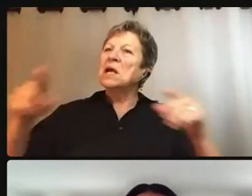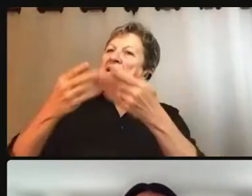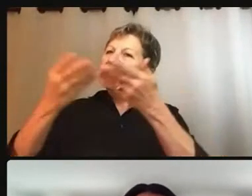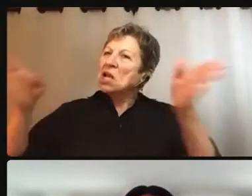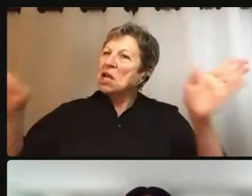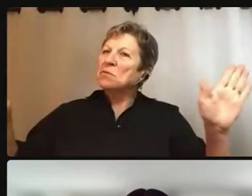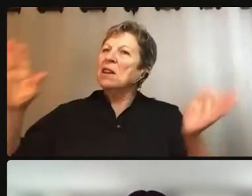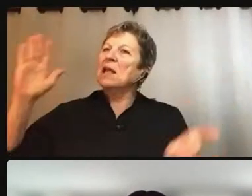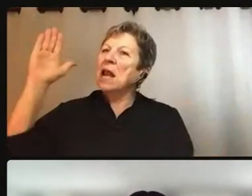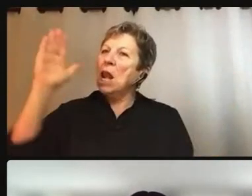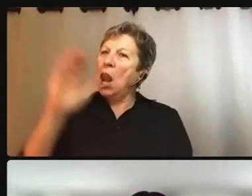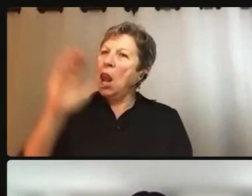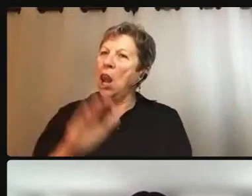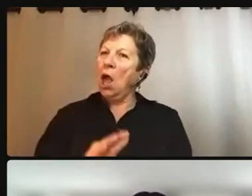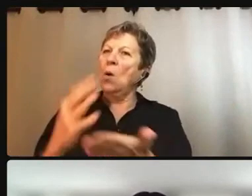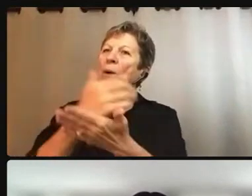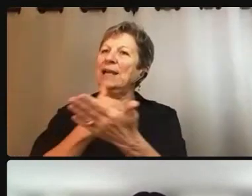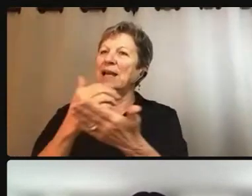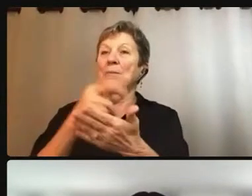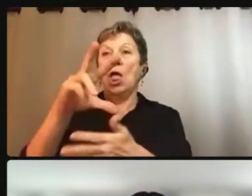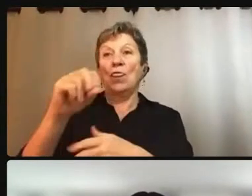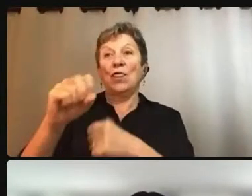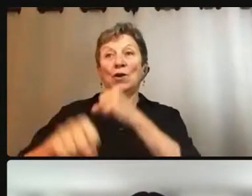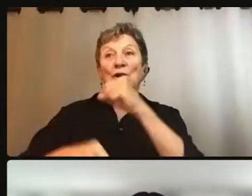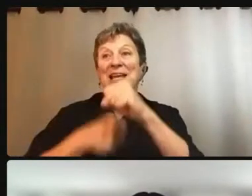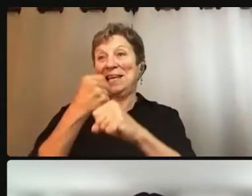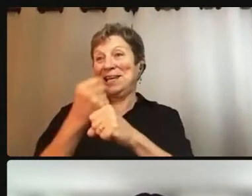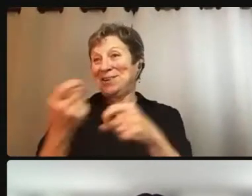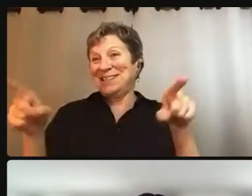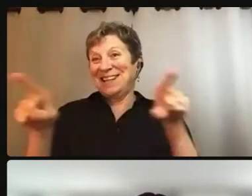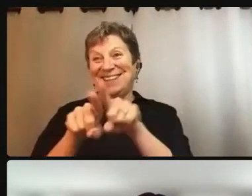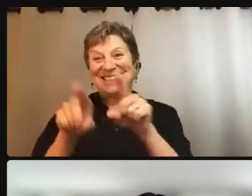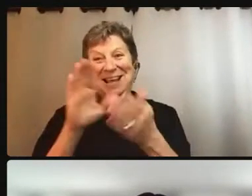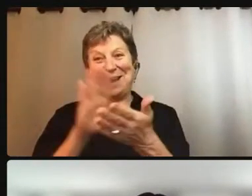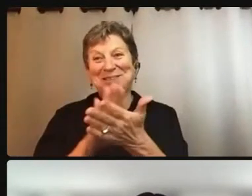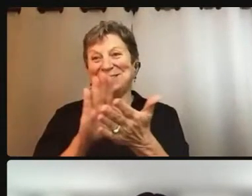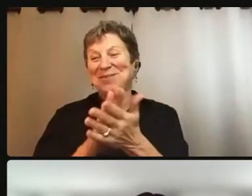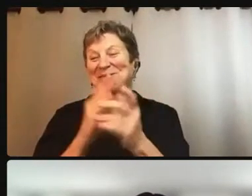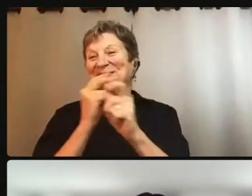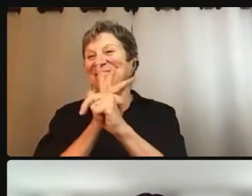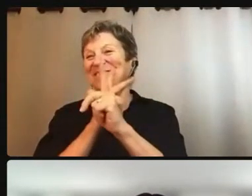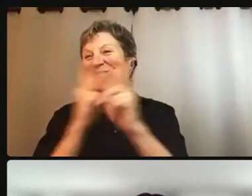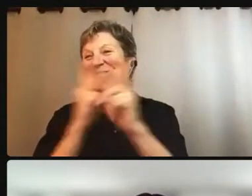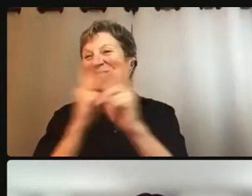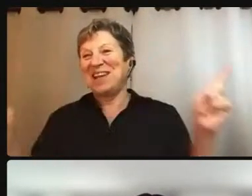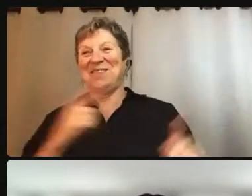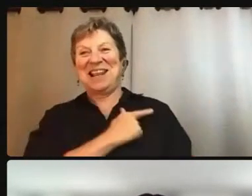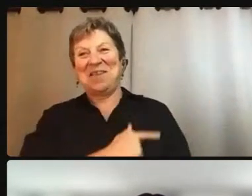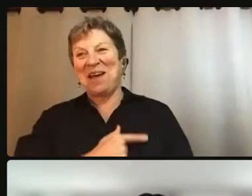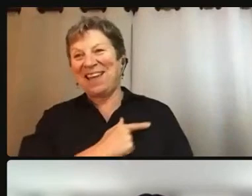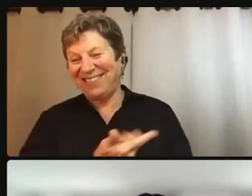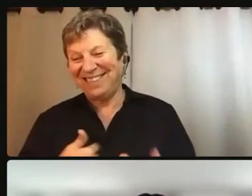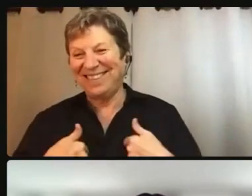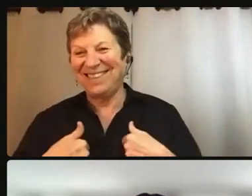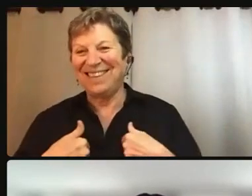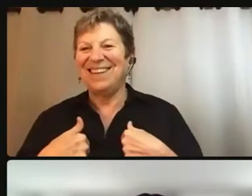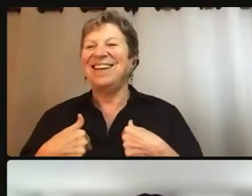DISTRICT IN A DIVERSE GENERALLY LOW INCOME SCHOOL.